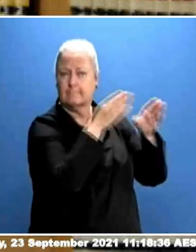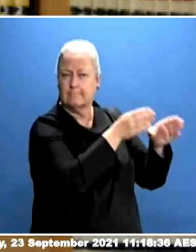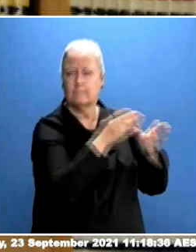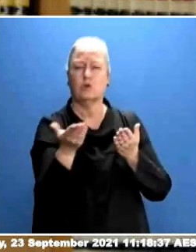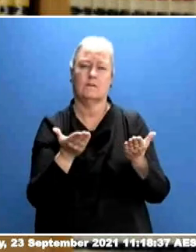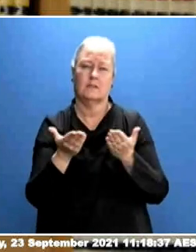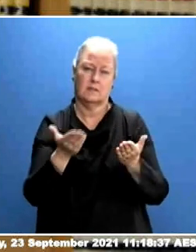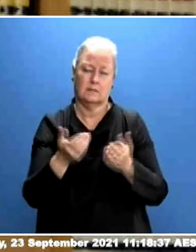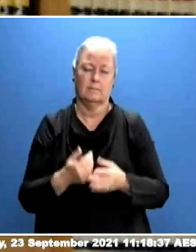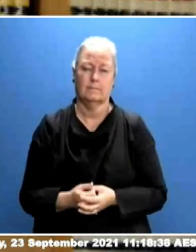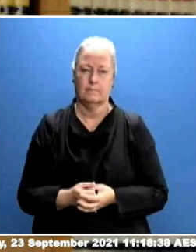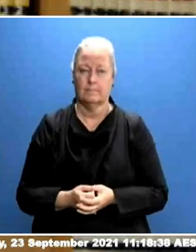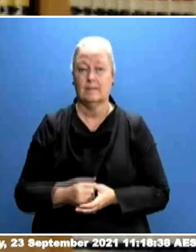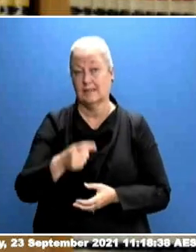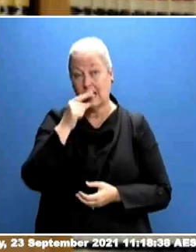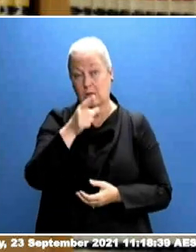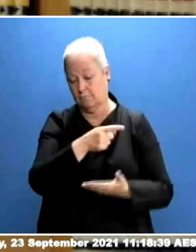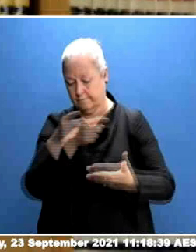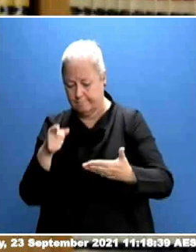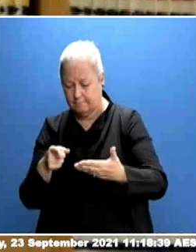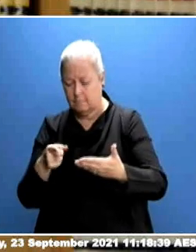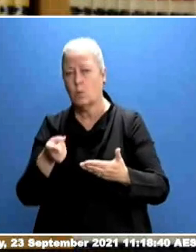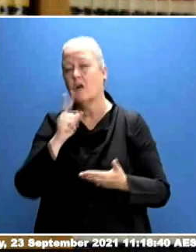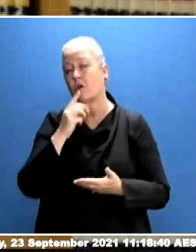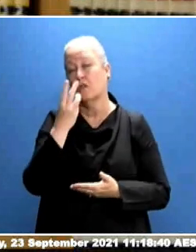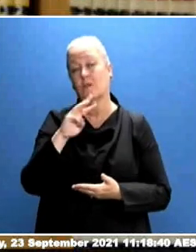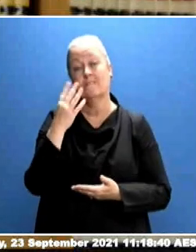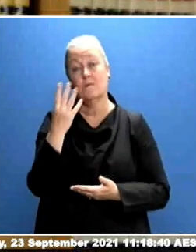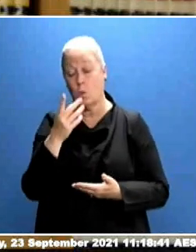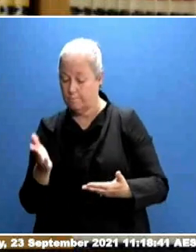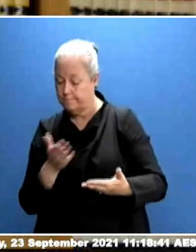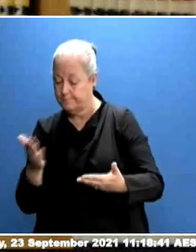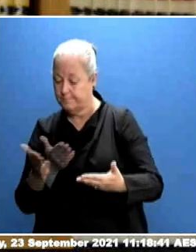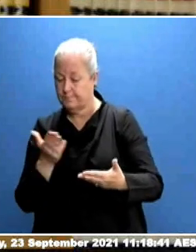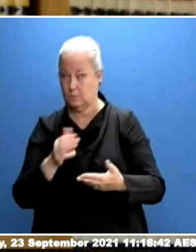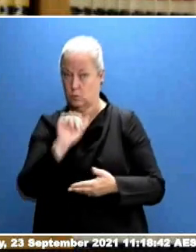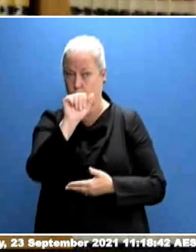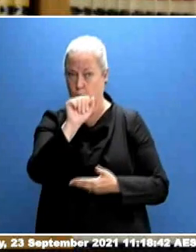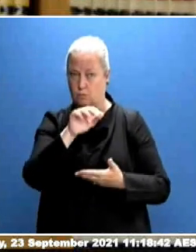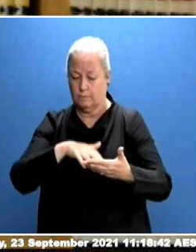Thank you. Can I take you to page 134 of your report, Dr Thompson, and just...